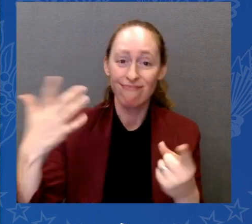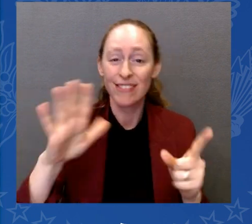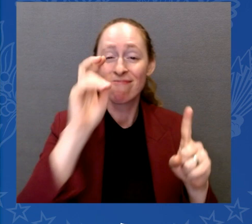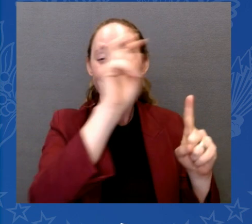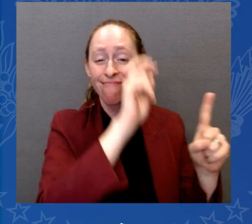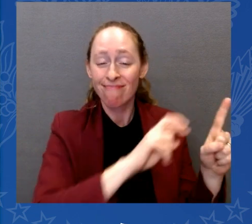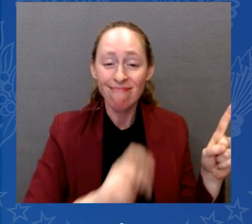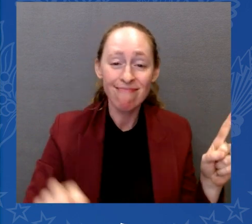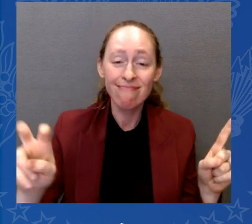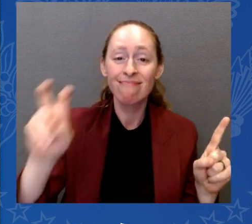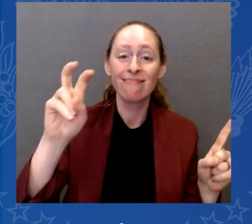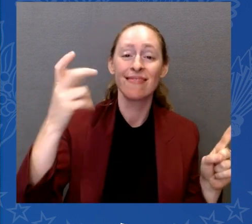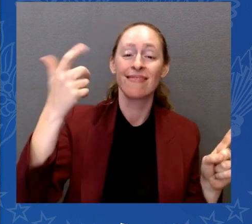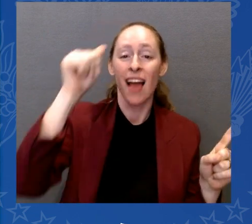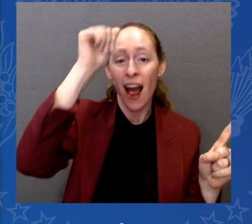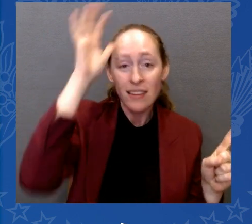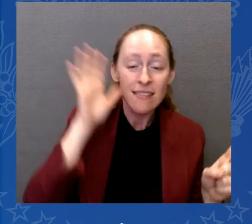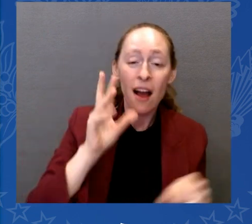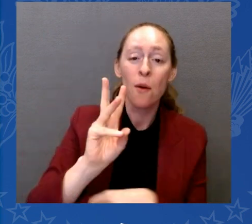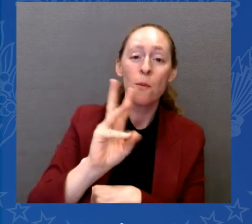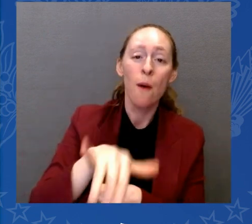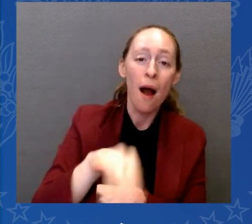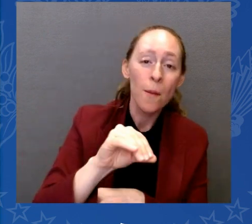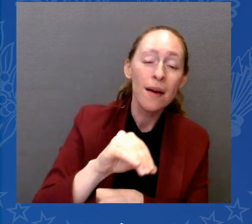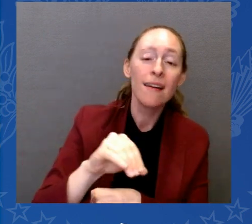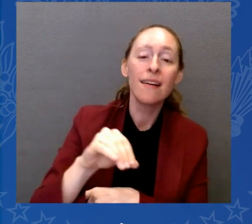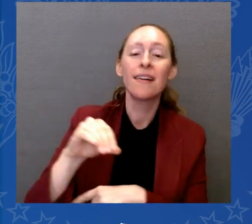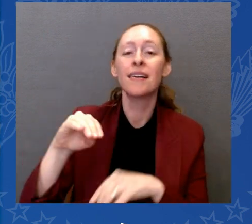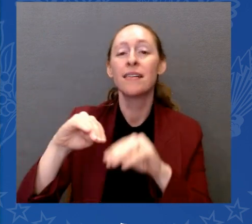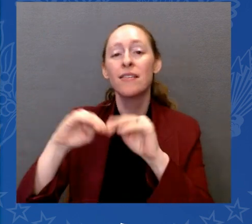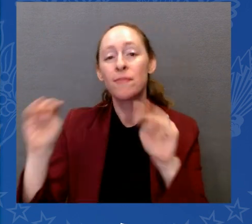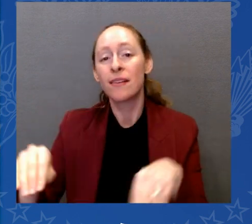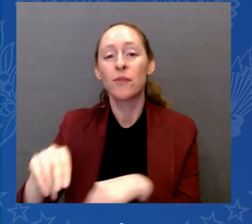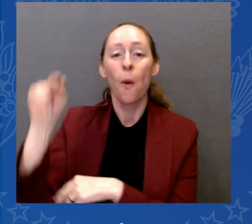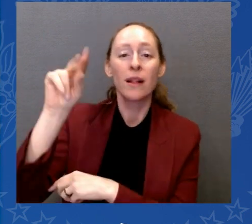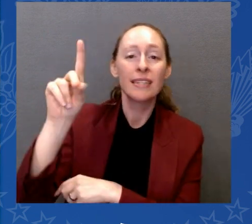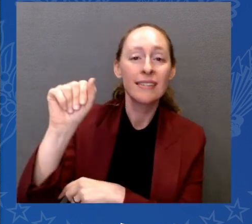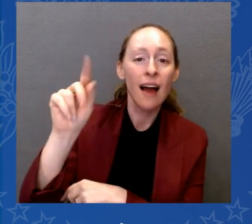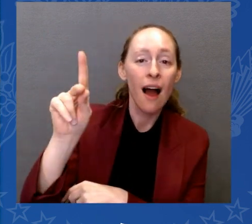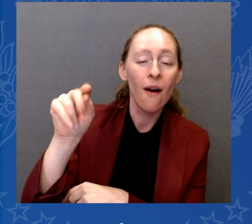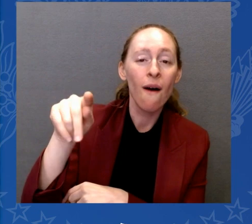And then in late 2009, I came back here to Colorado. And for the last 13 years,